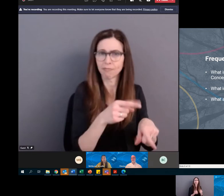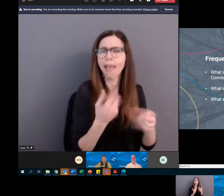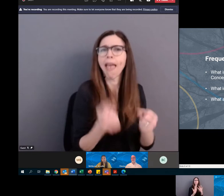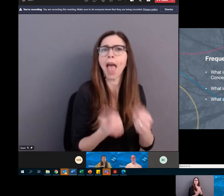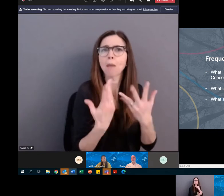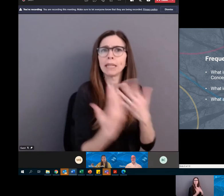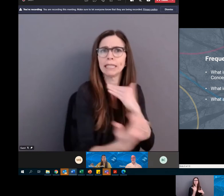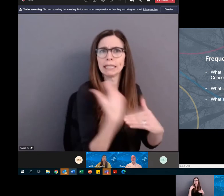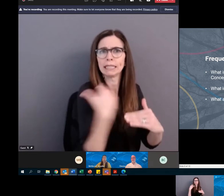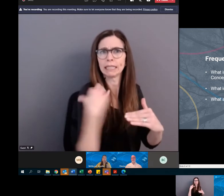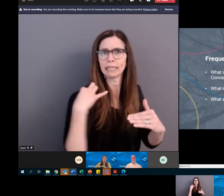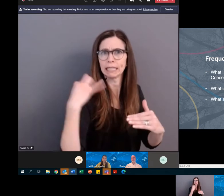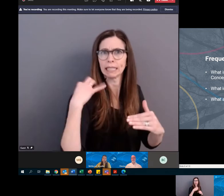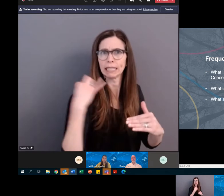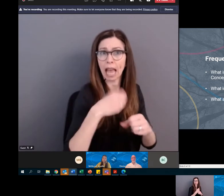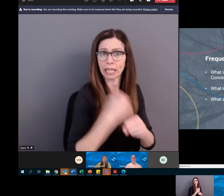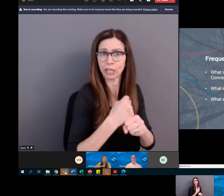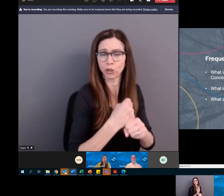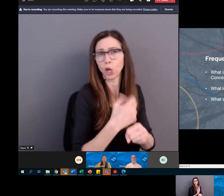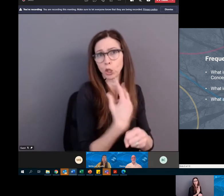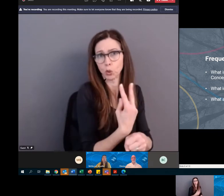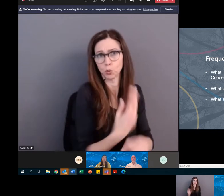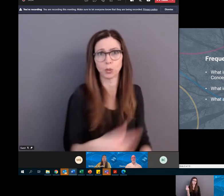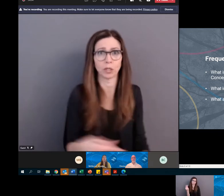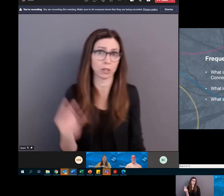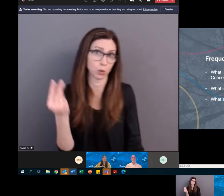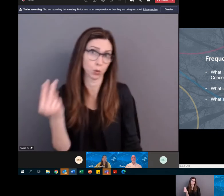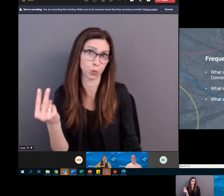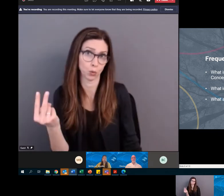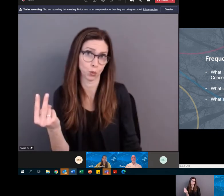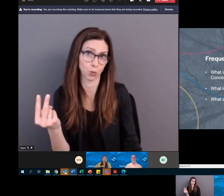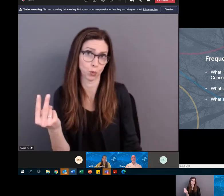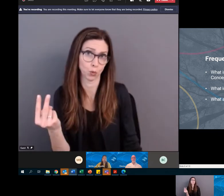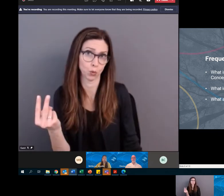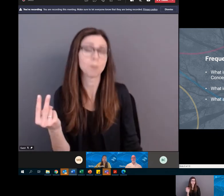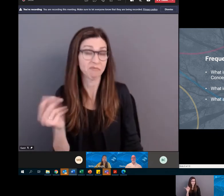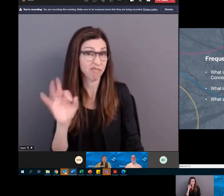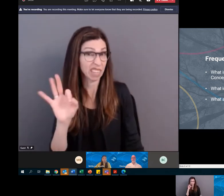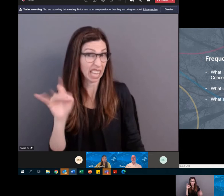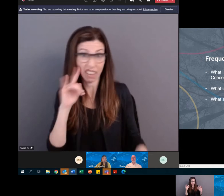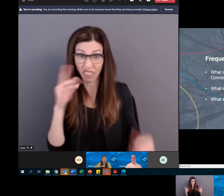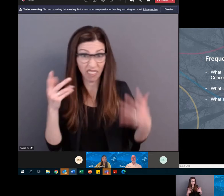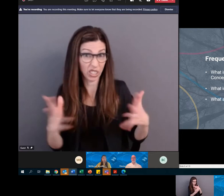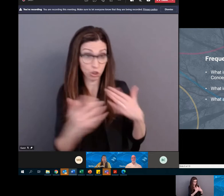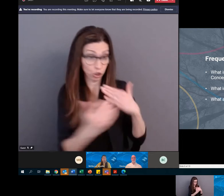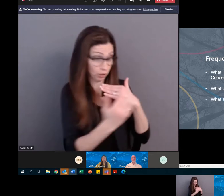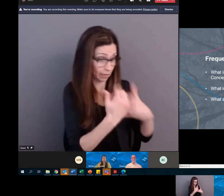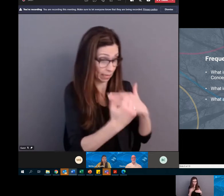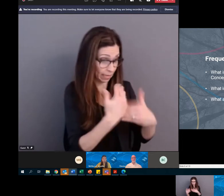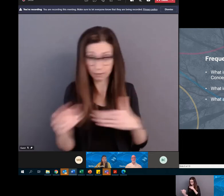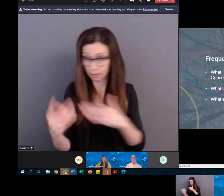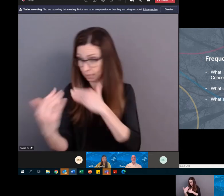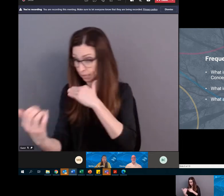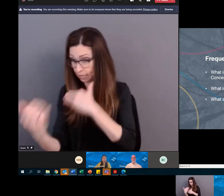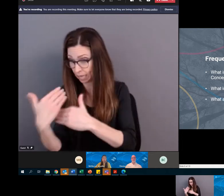two per buffer year and once you've reached that maximum number of applications in a